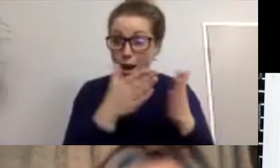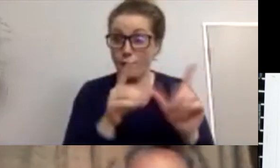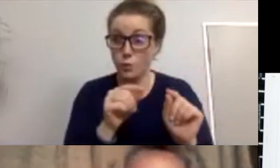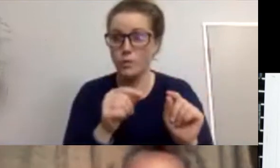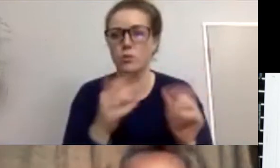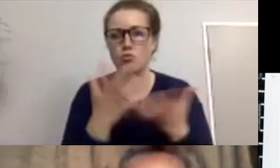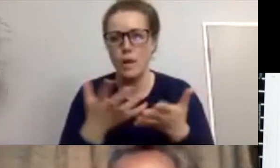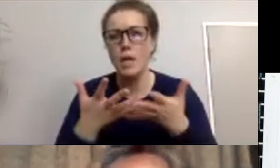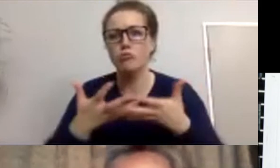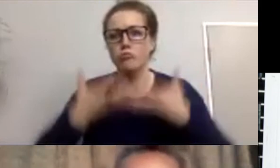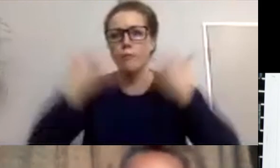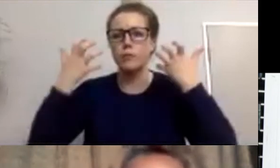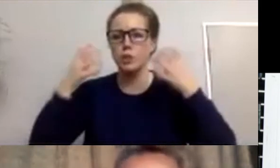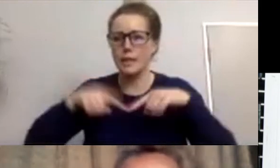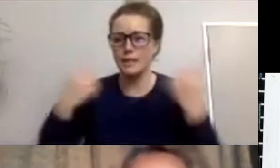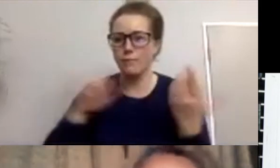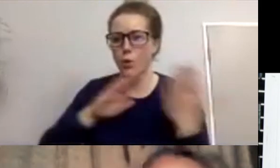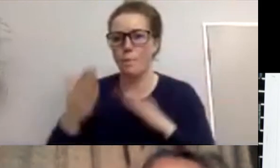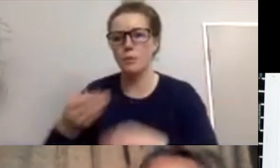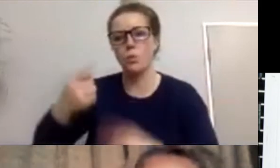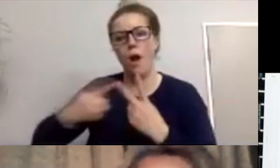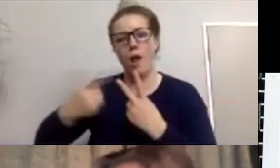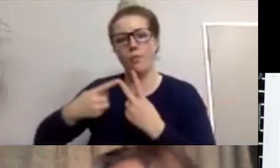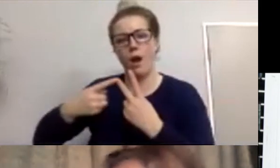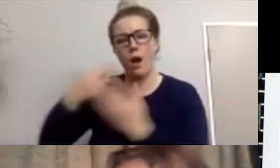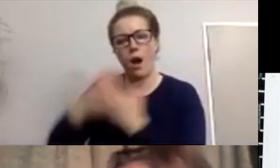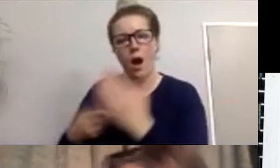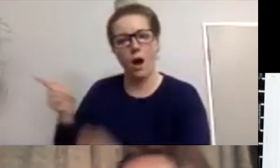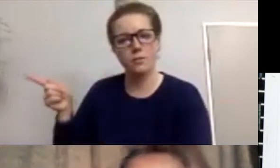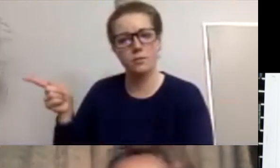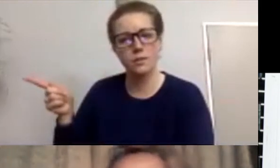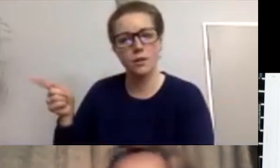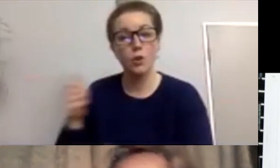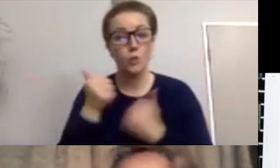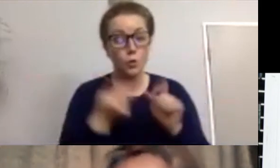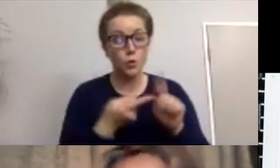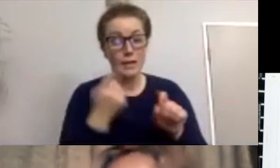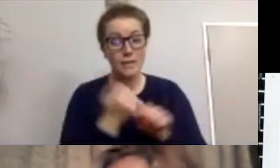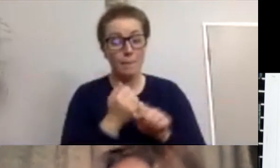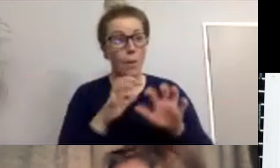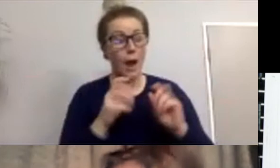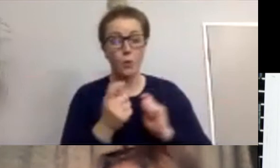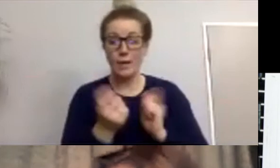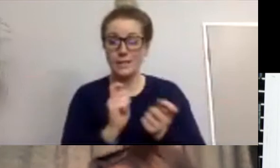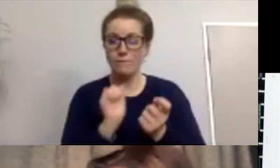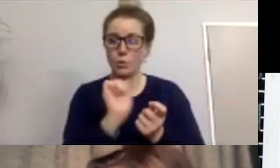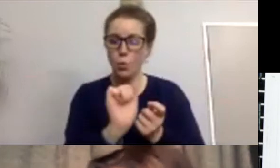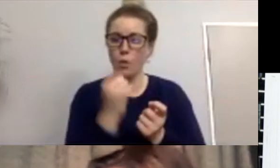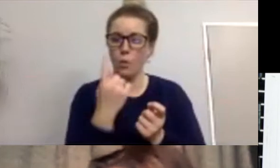and very different from any other art form but this is a good example of how you adapt for you art form.